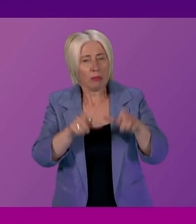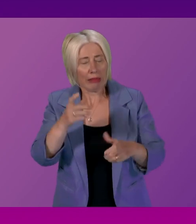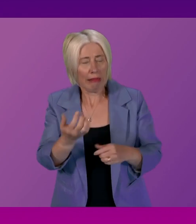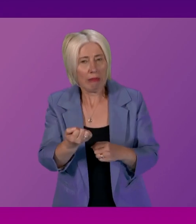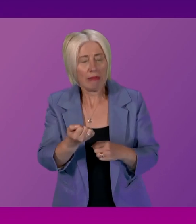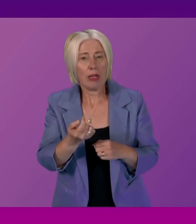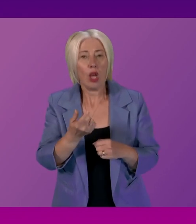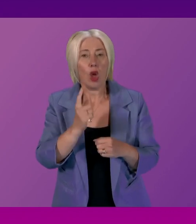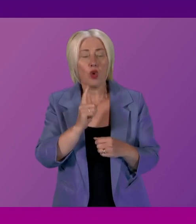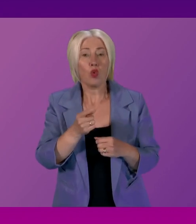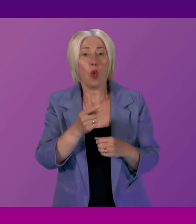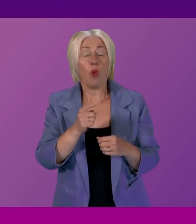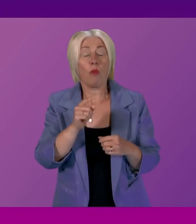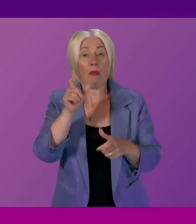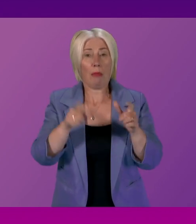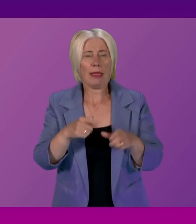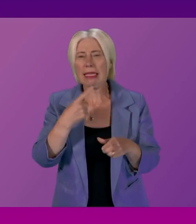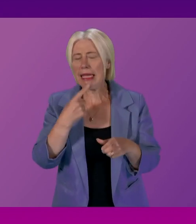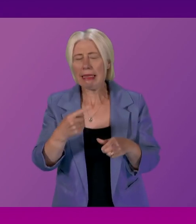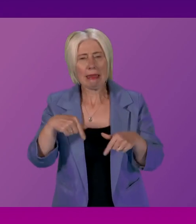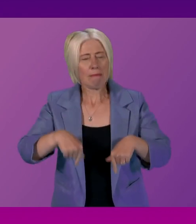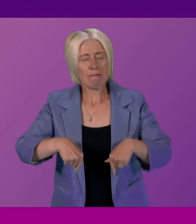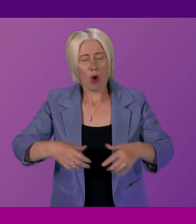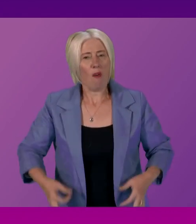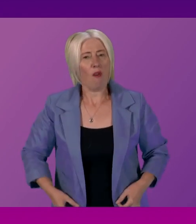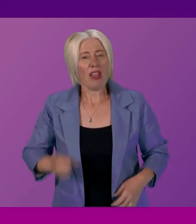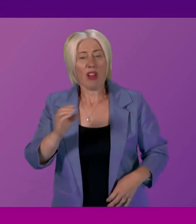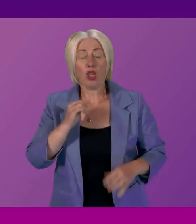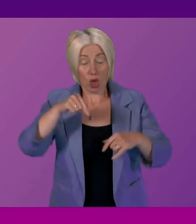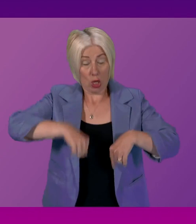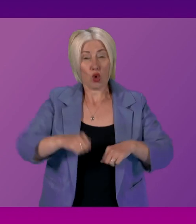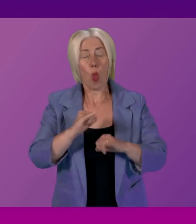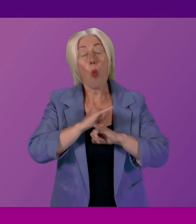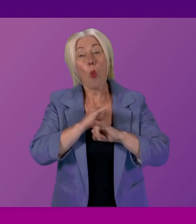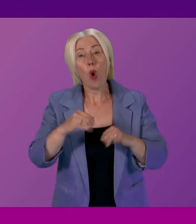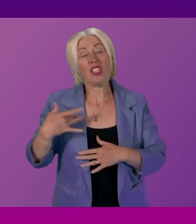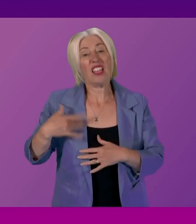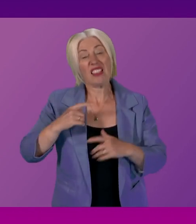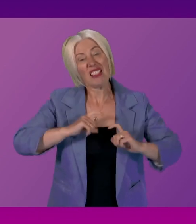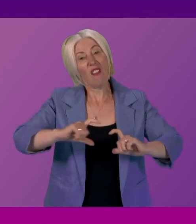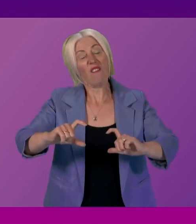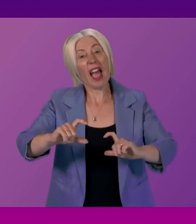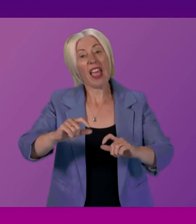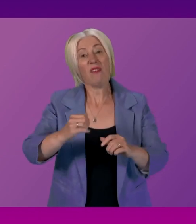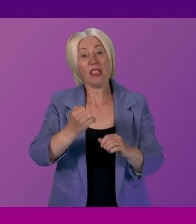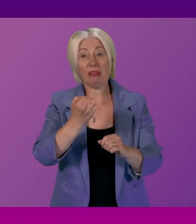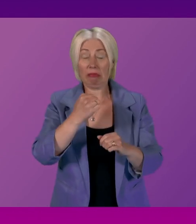Target Ovarian Cancer has said that “Scotland has one of the worst survival rates in Europe”.